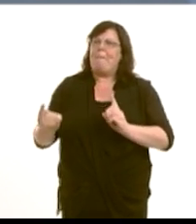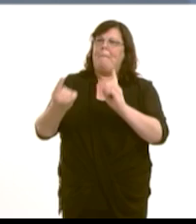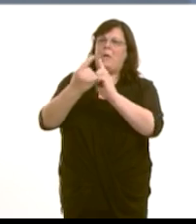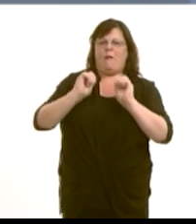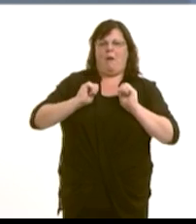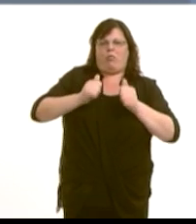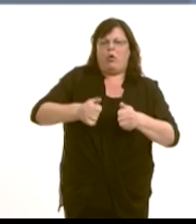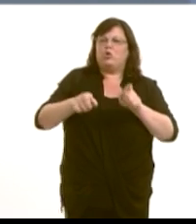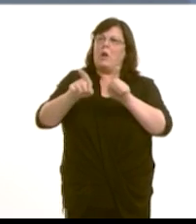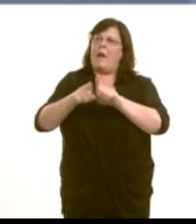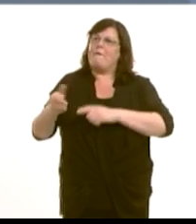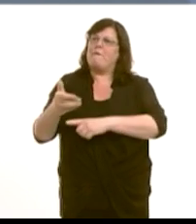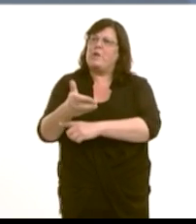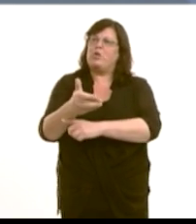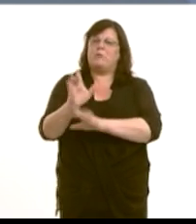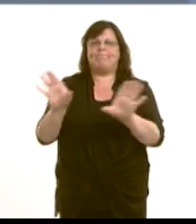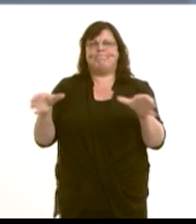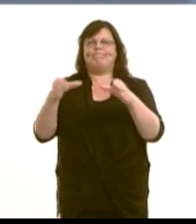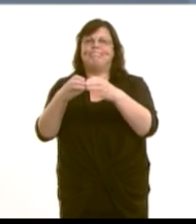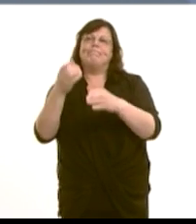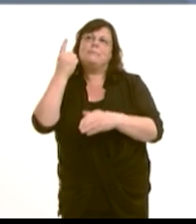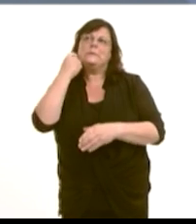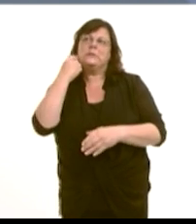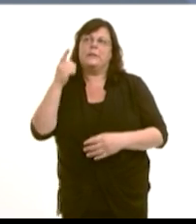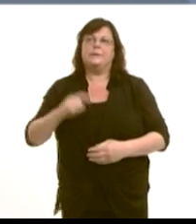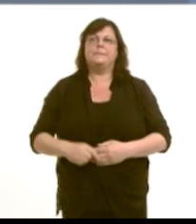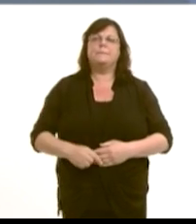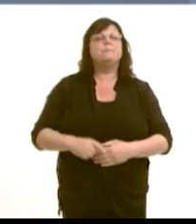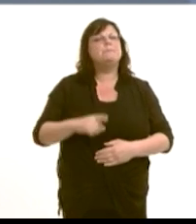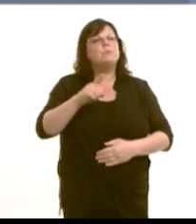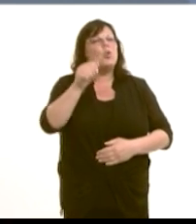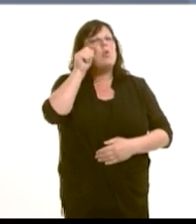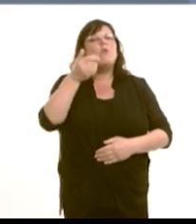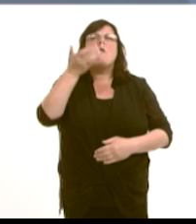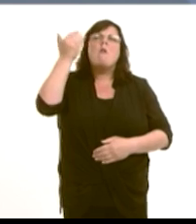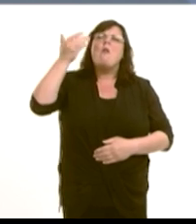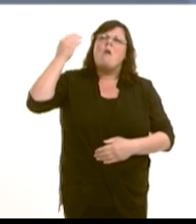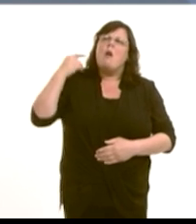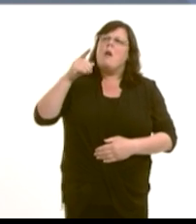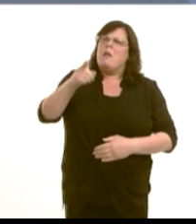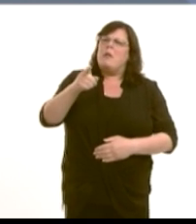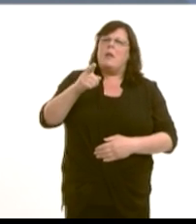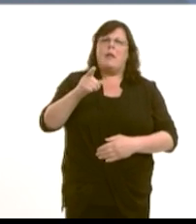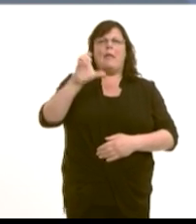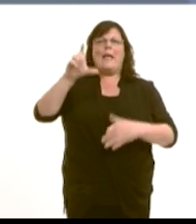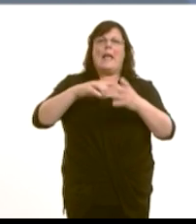In questions, two weeks ago, the Cabinet Secretary said that she did not believe that farmersóand this is a direct quoteówere Andrew R.T.